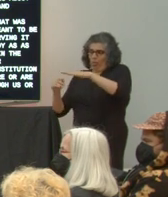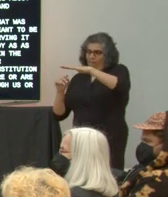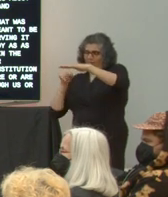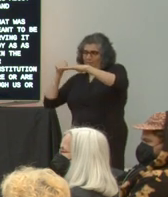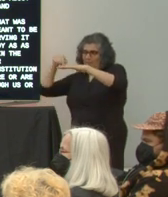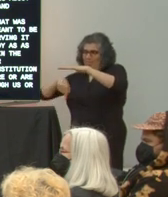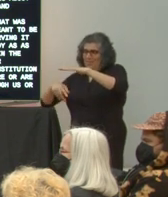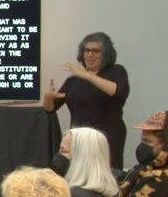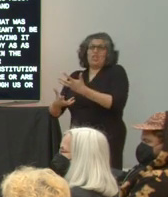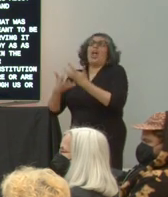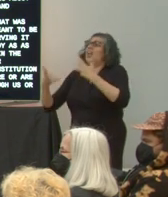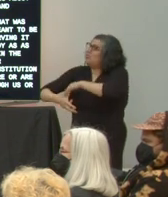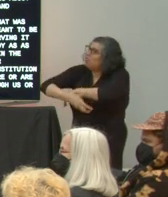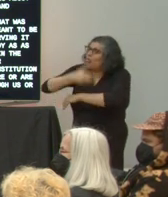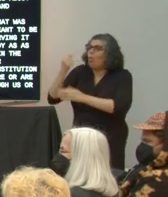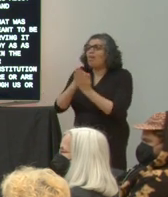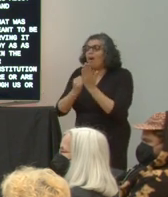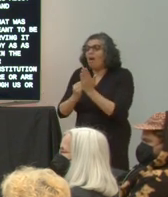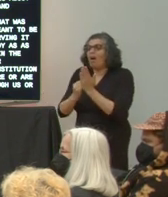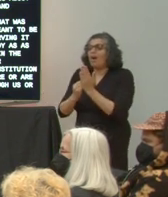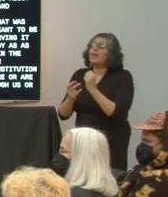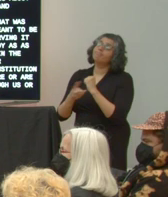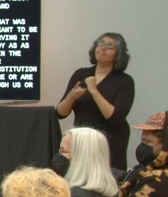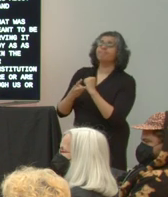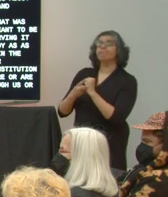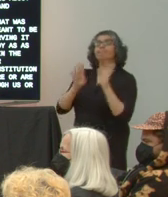stolen art that needs to be preserved? And then like, are we